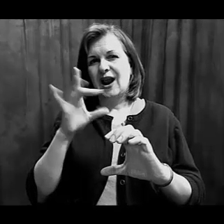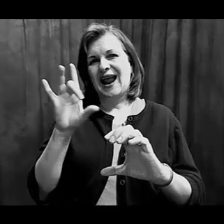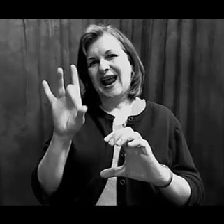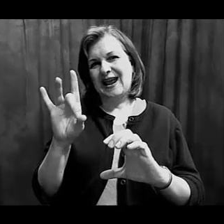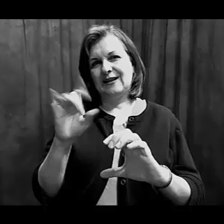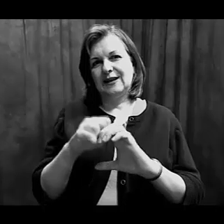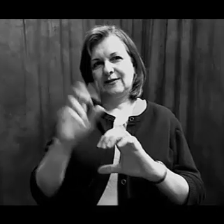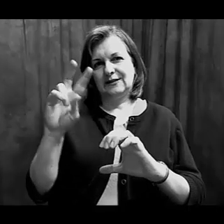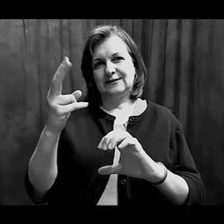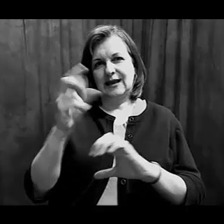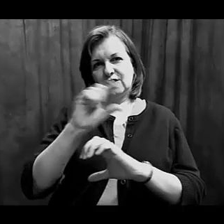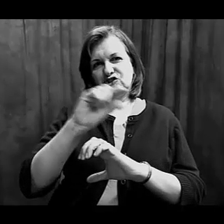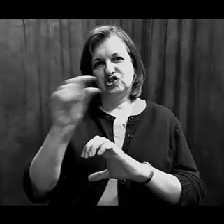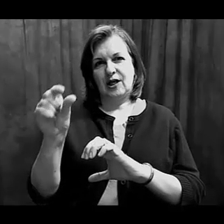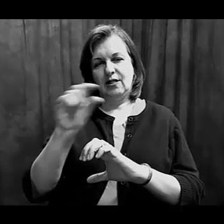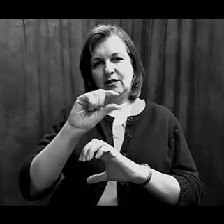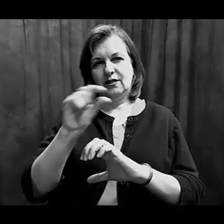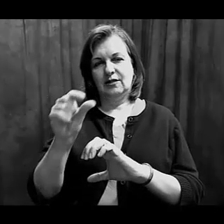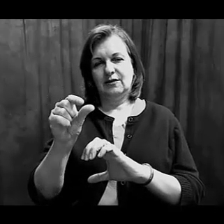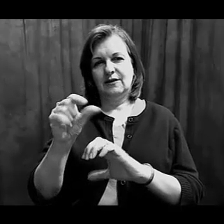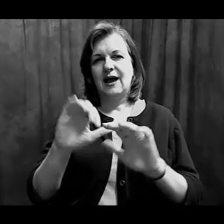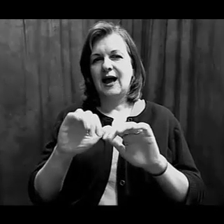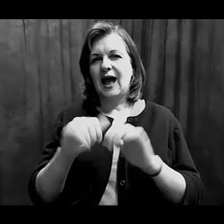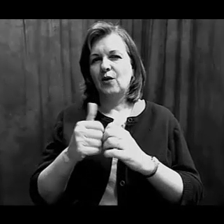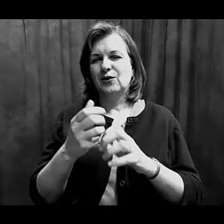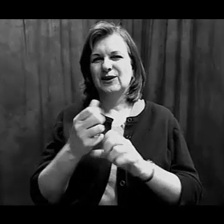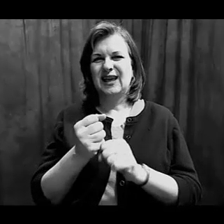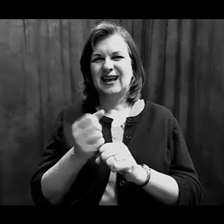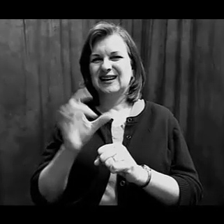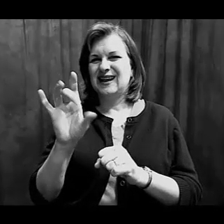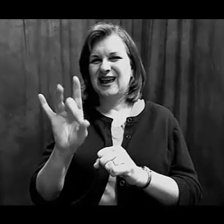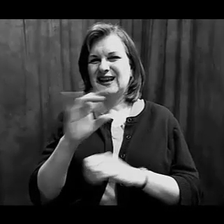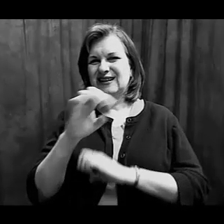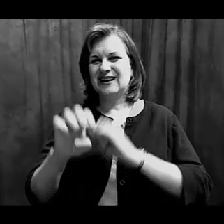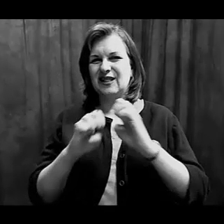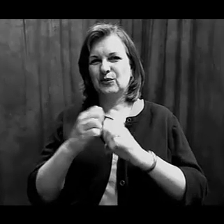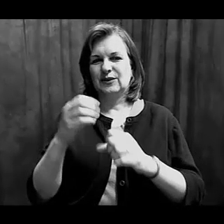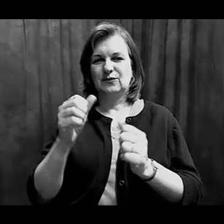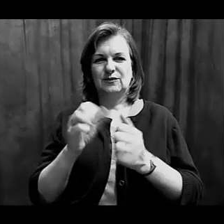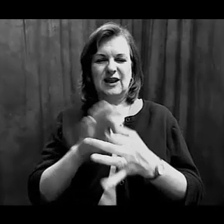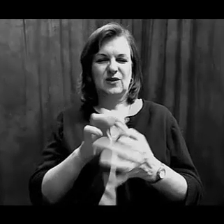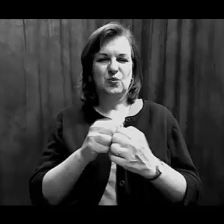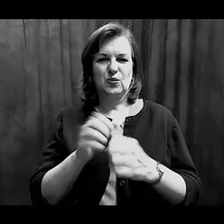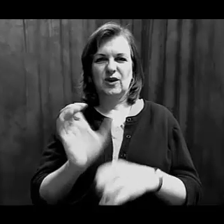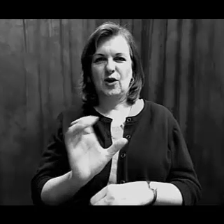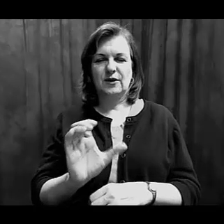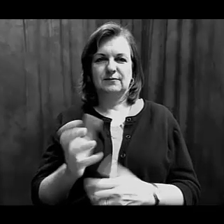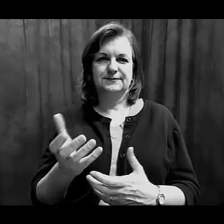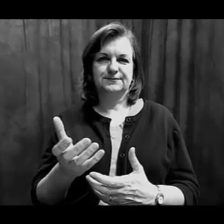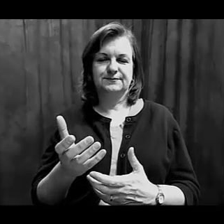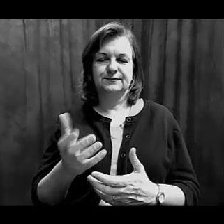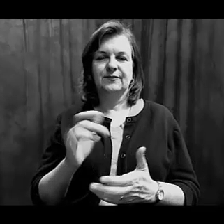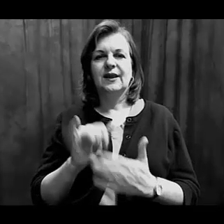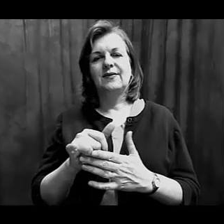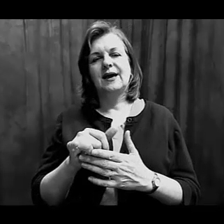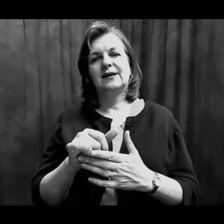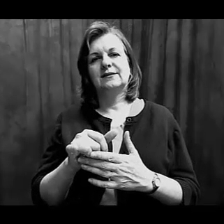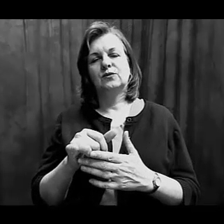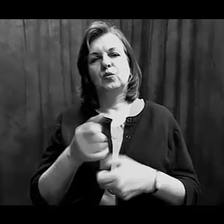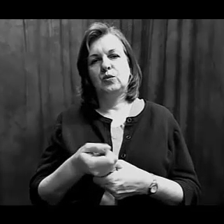well it would really like to have 8 -- so how could we get carbon to have 8 electrons in the outer shell